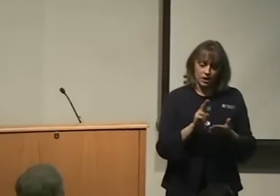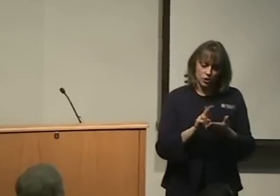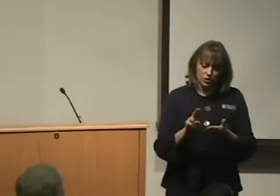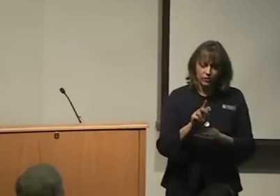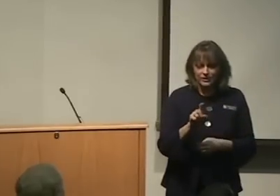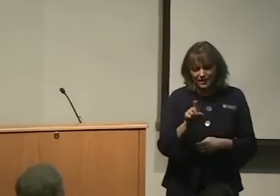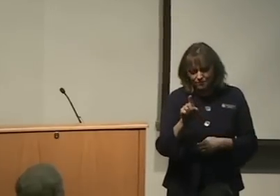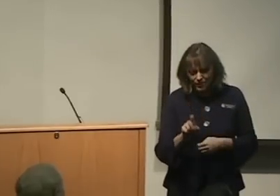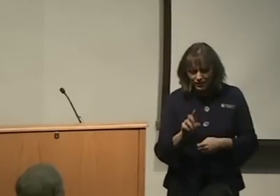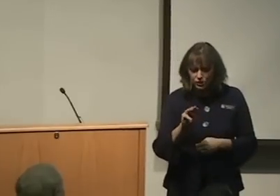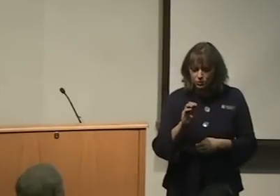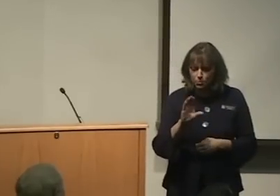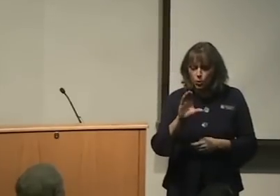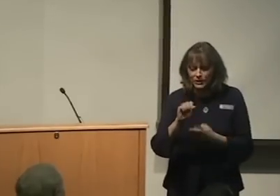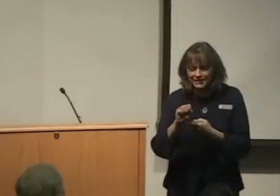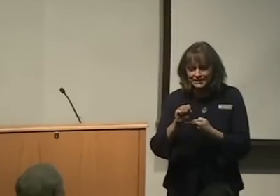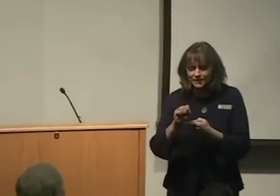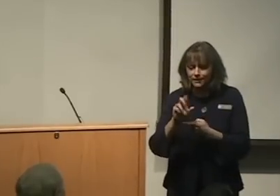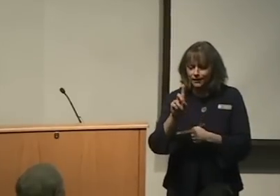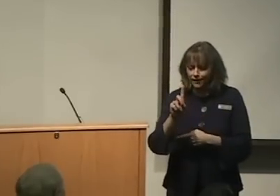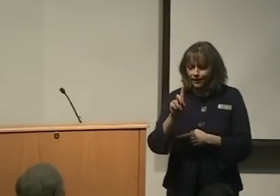Doesn't look like much yet, does it?